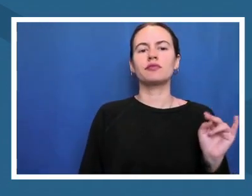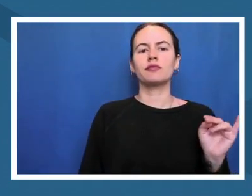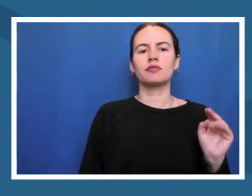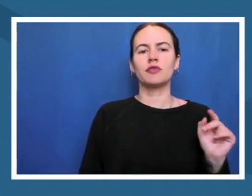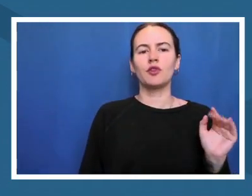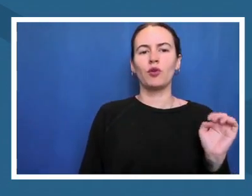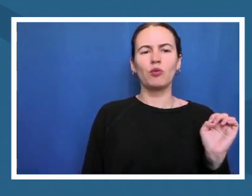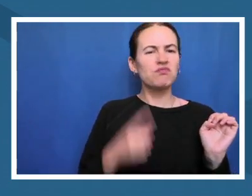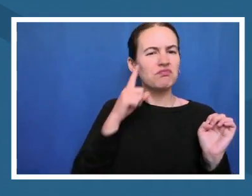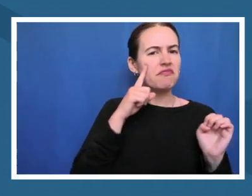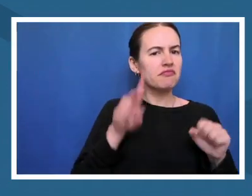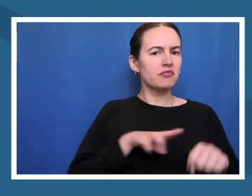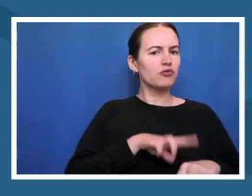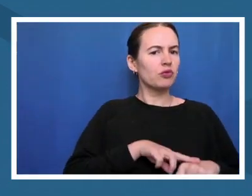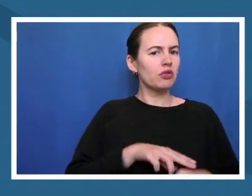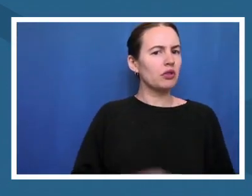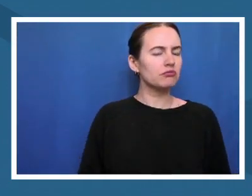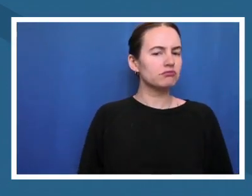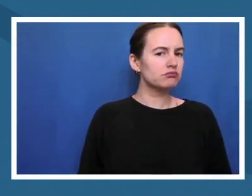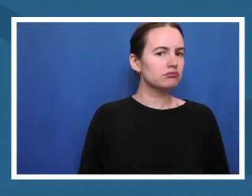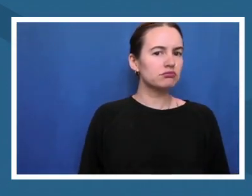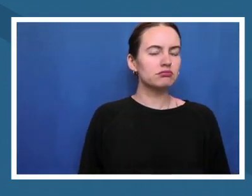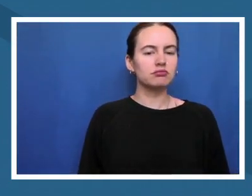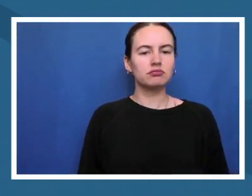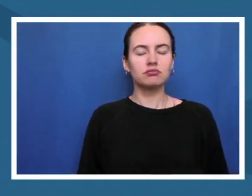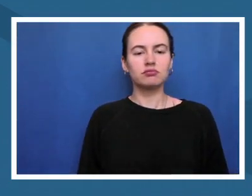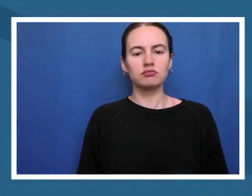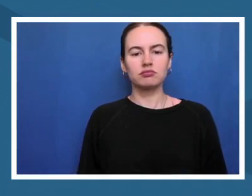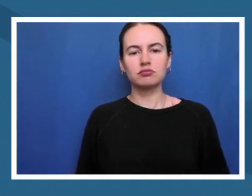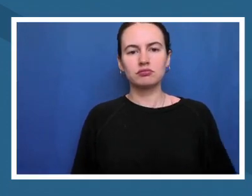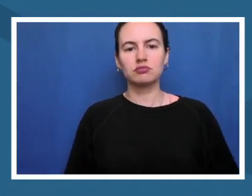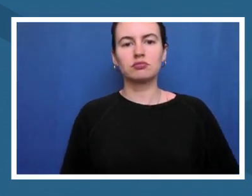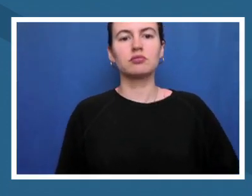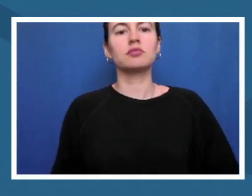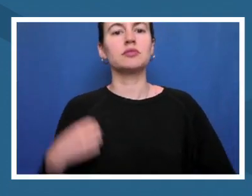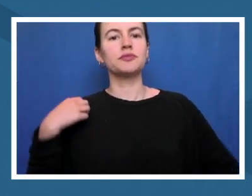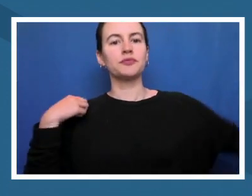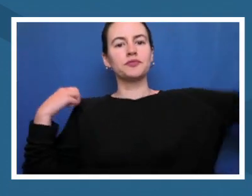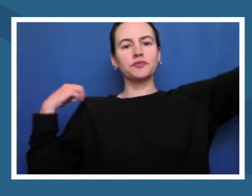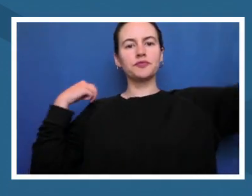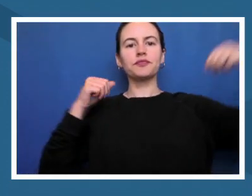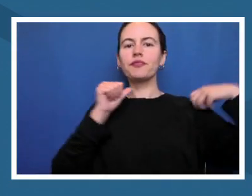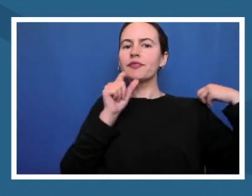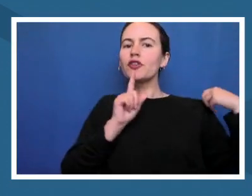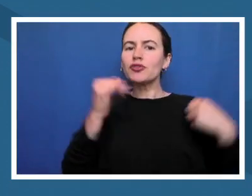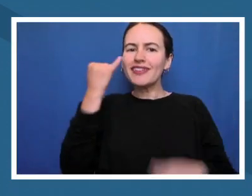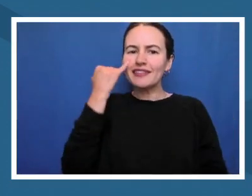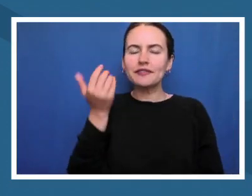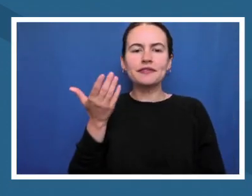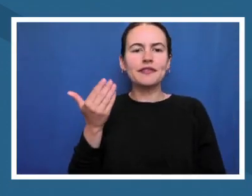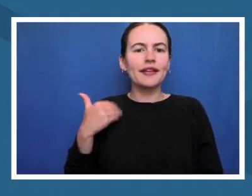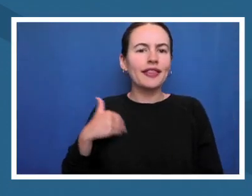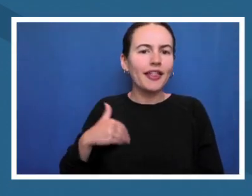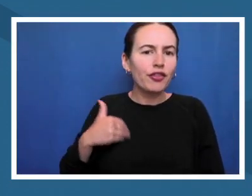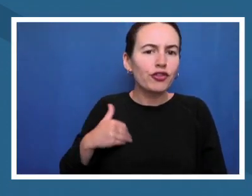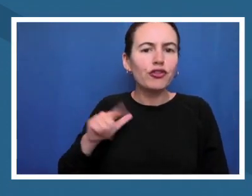i'm not sure if it's made of like leather or if it's made of a plant